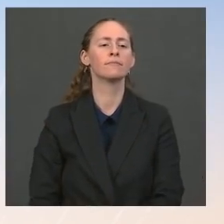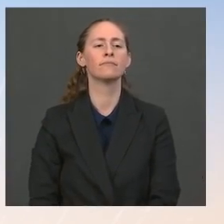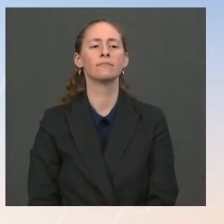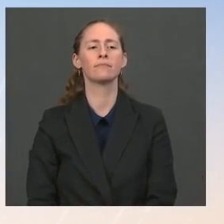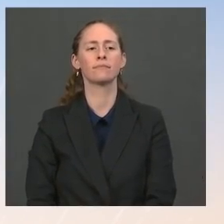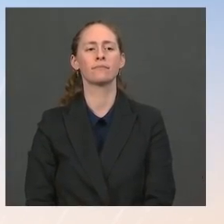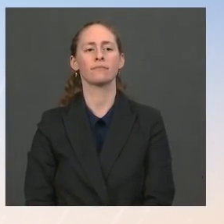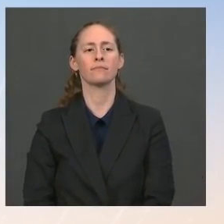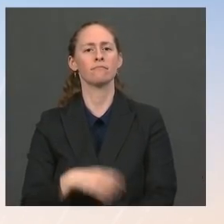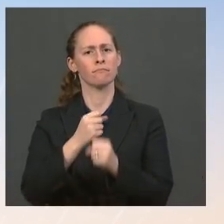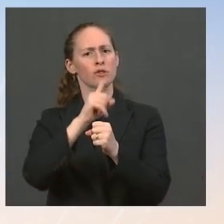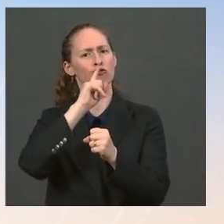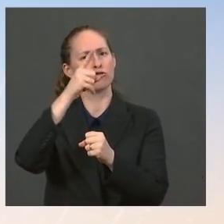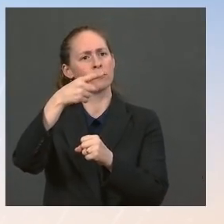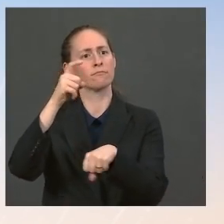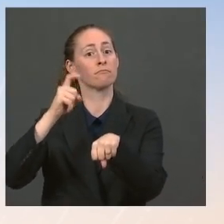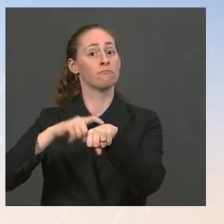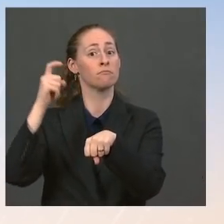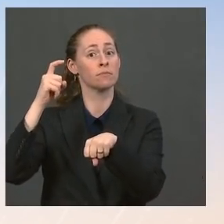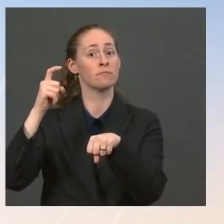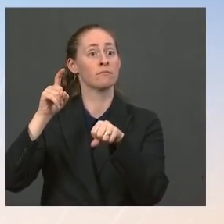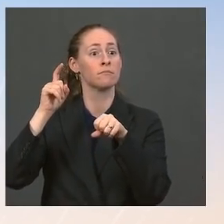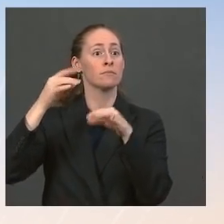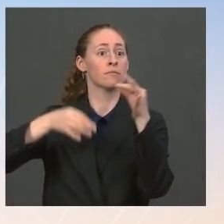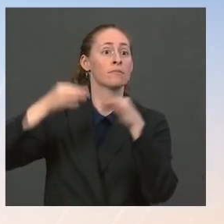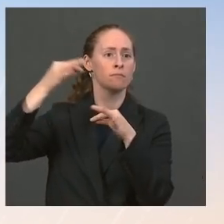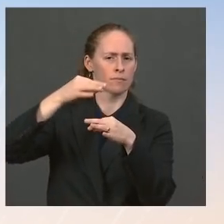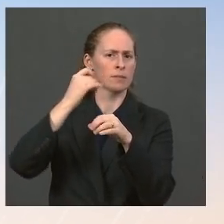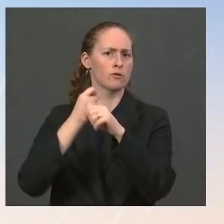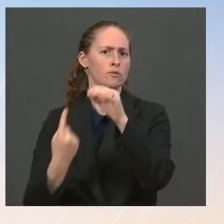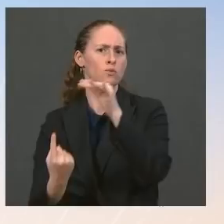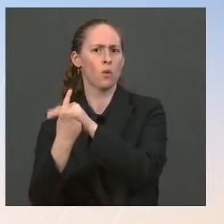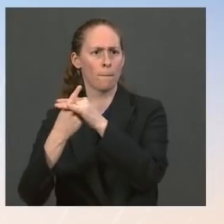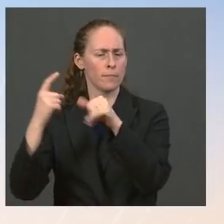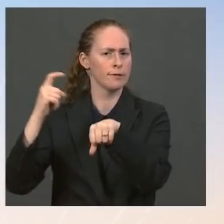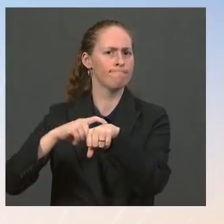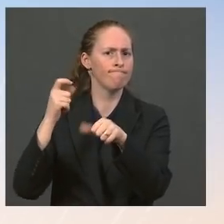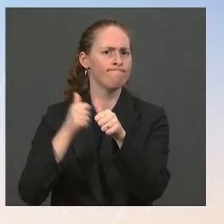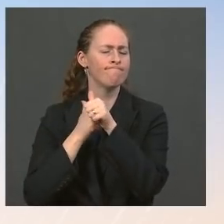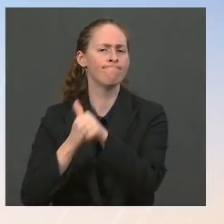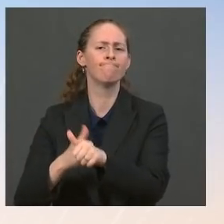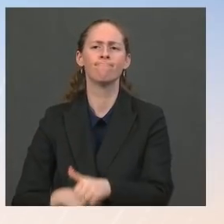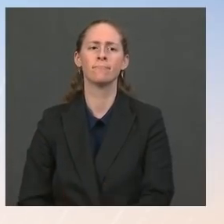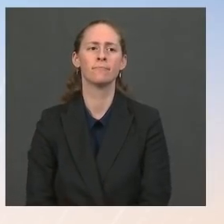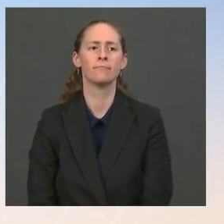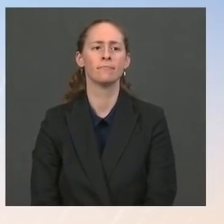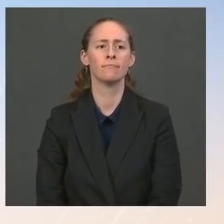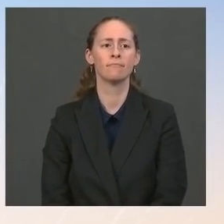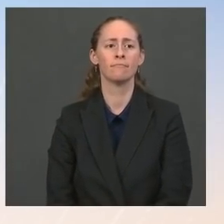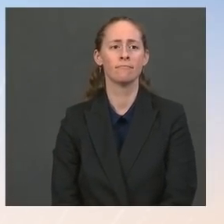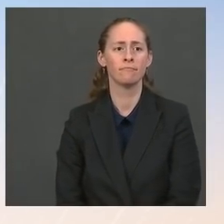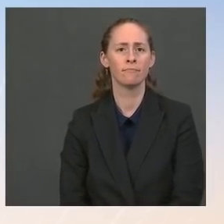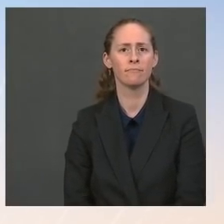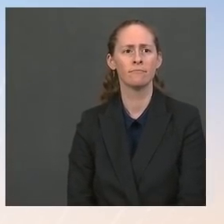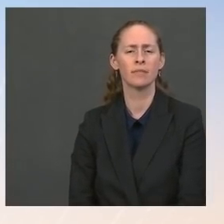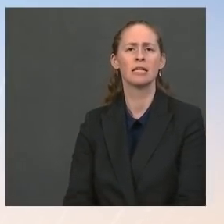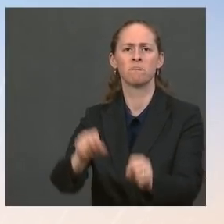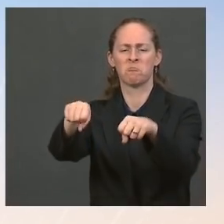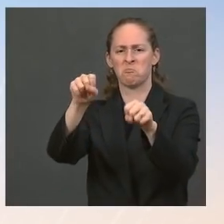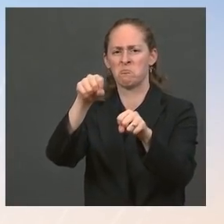at the designated time of appearance. Does that answer your question? The Press: It does. One other question. Secretary Mayorkas: And I gave -- The Press: Yeah. >> Secretary Mayorkas: --